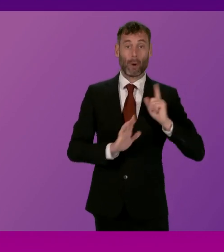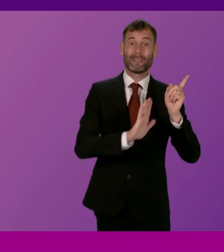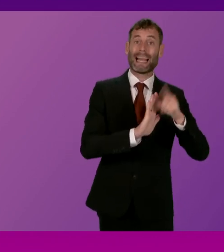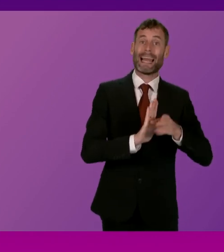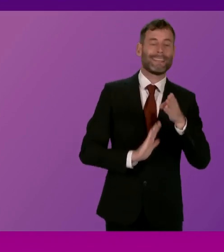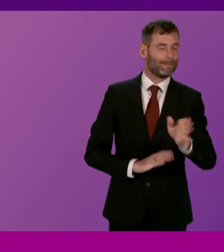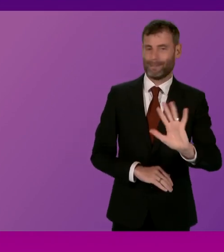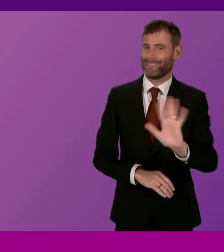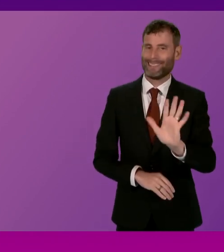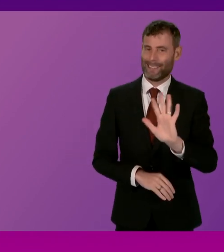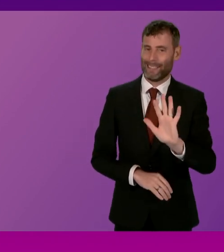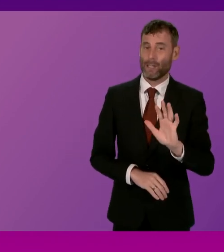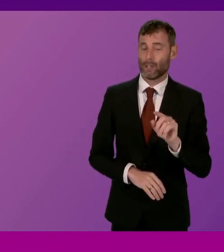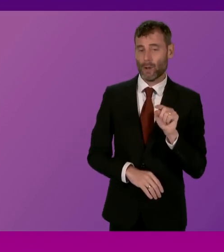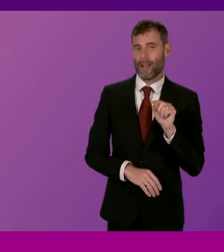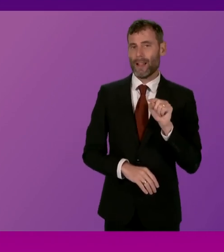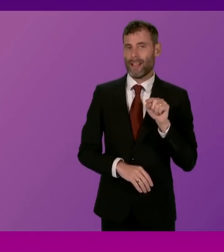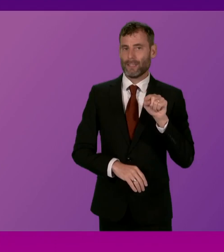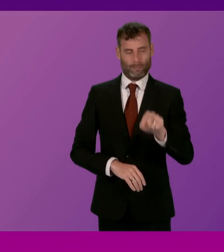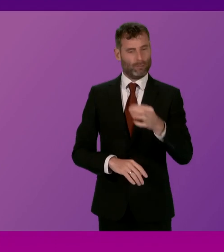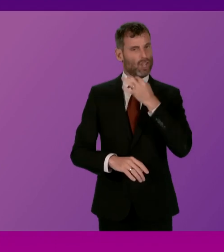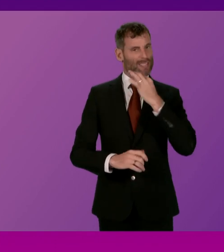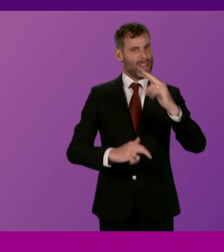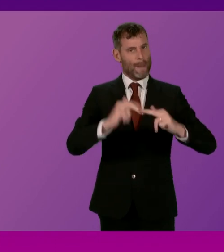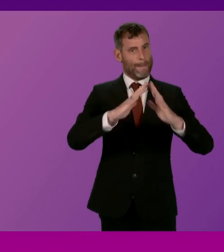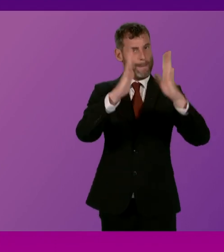changes came into effect.